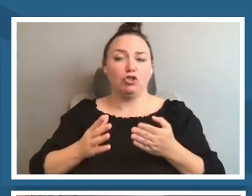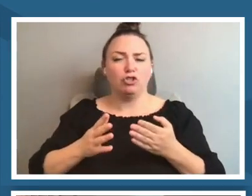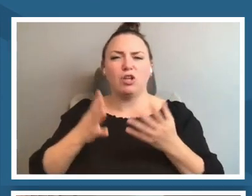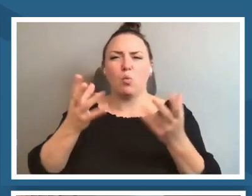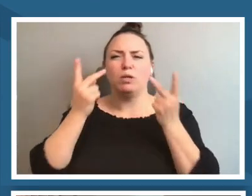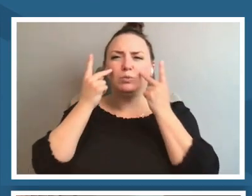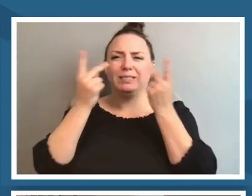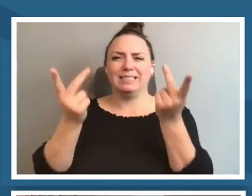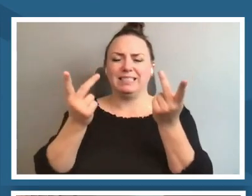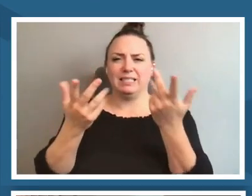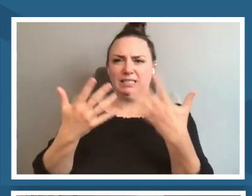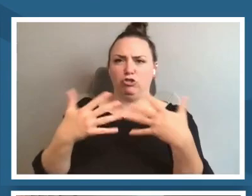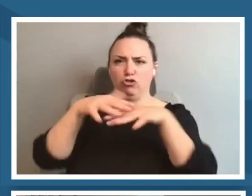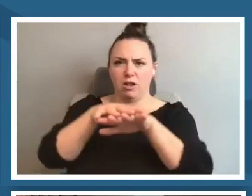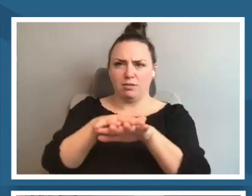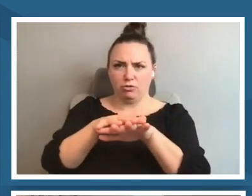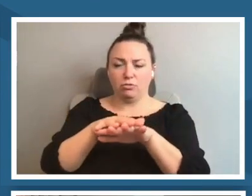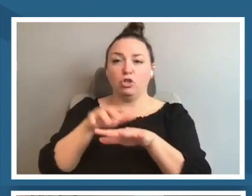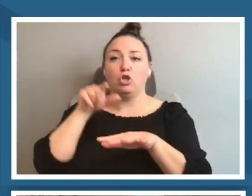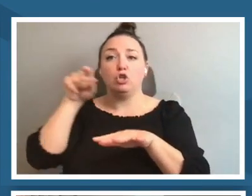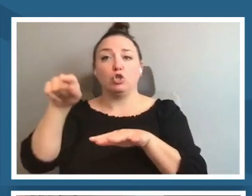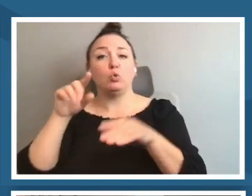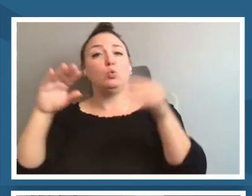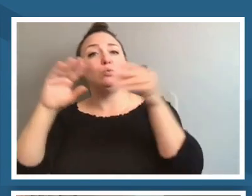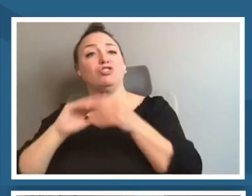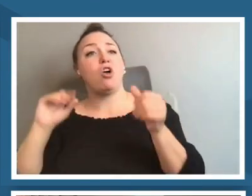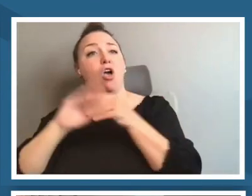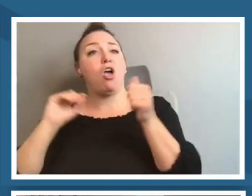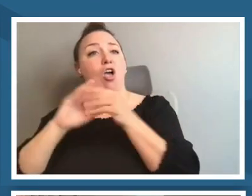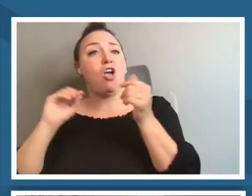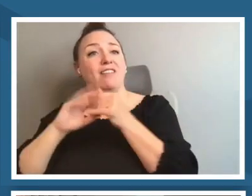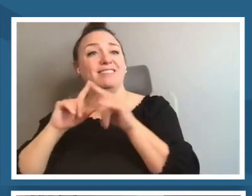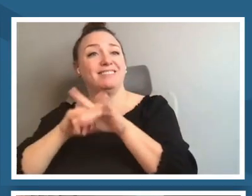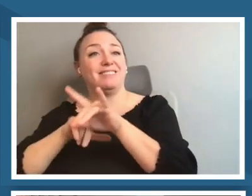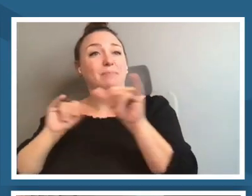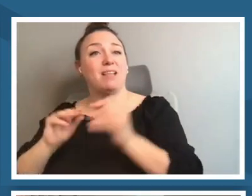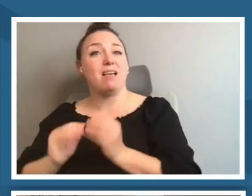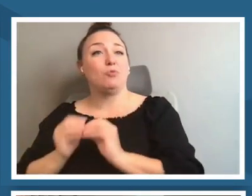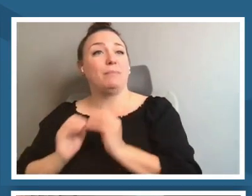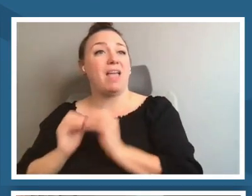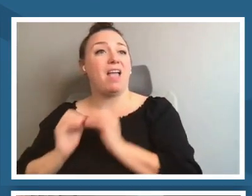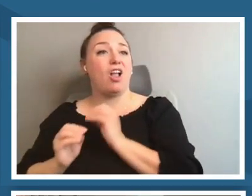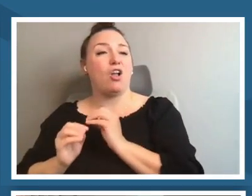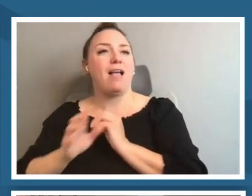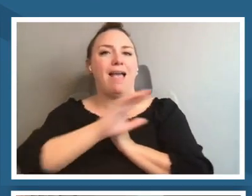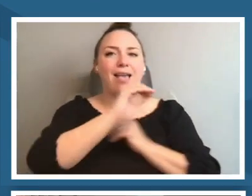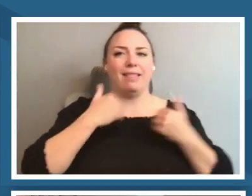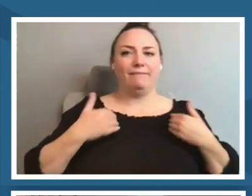actually what you talk about when you're doing a repair and actually the physical